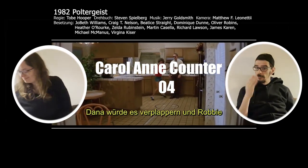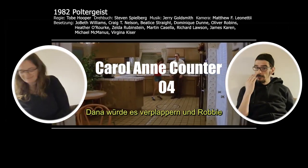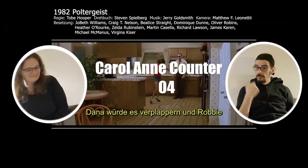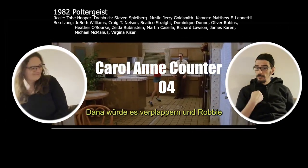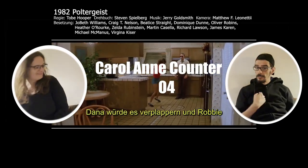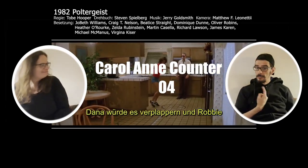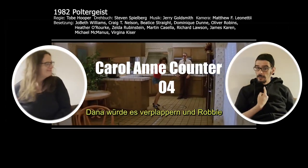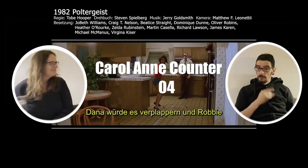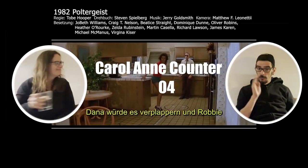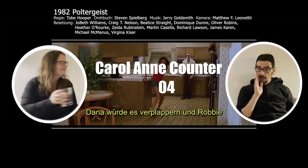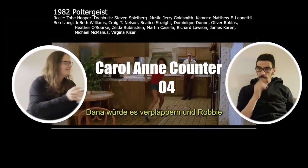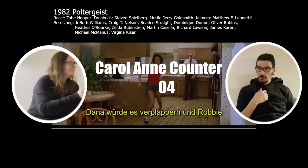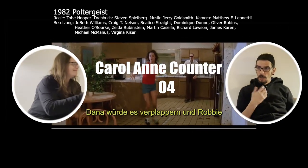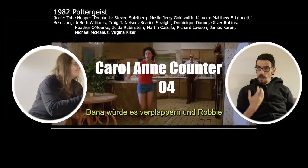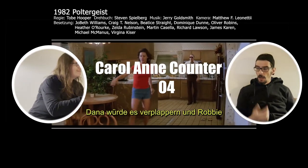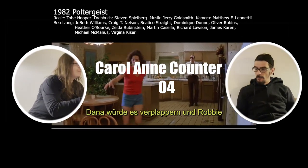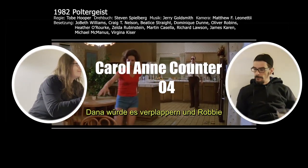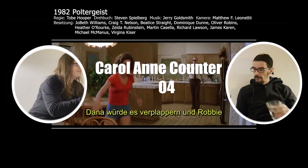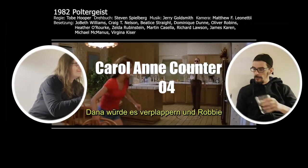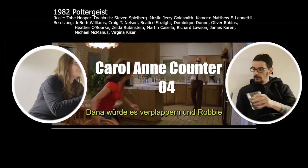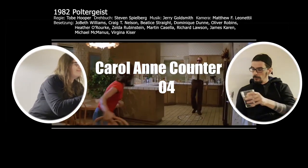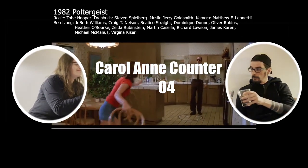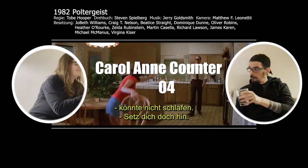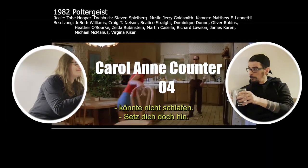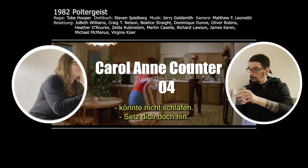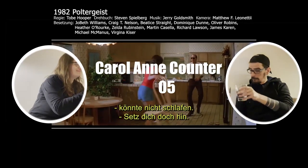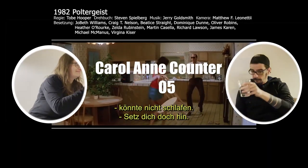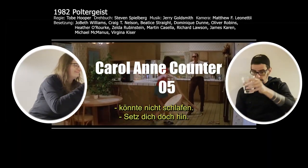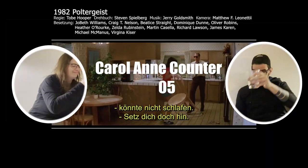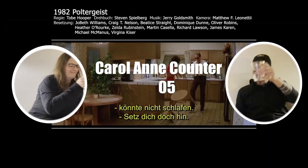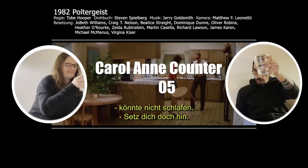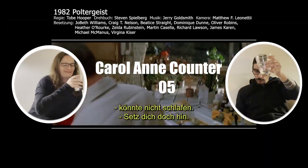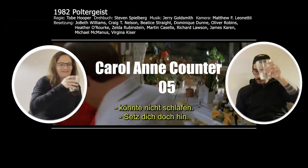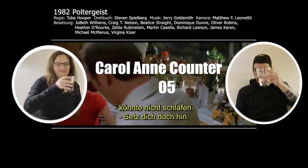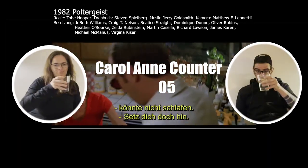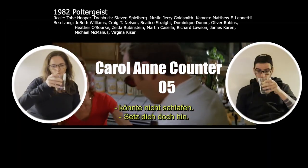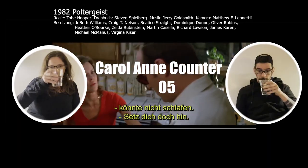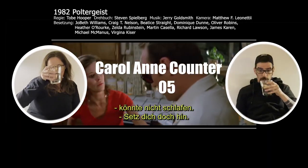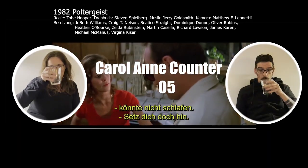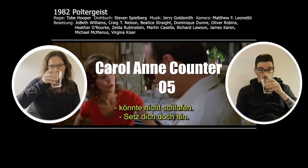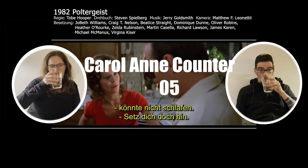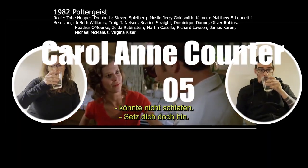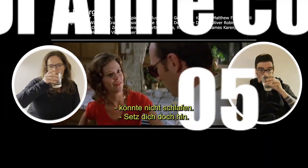If something like that happened to me, I would be speechless. Cheers! To your health!